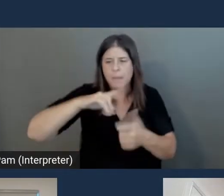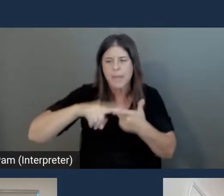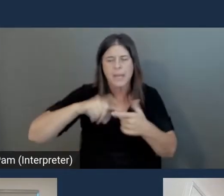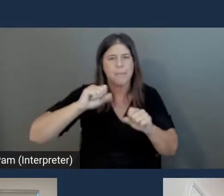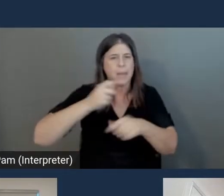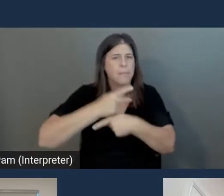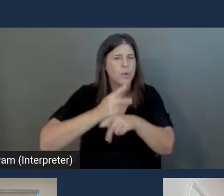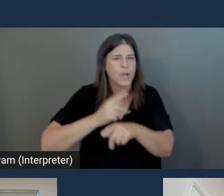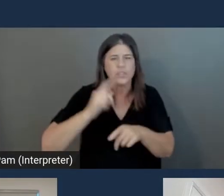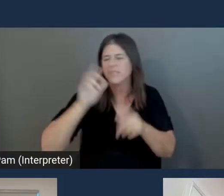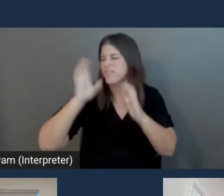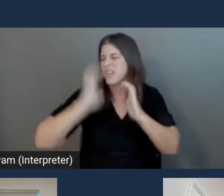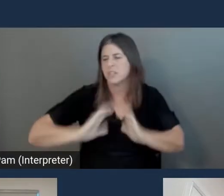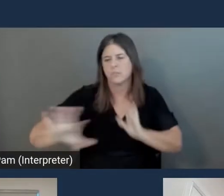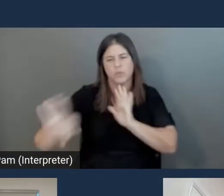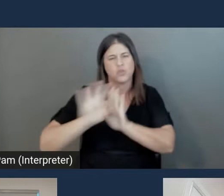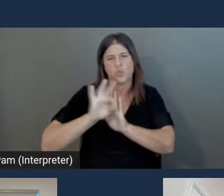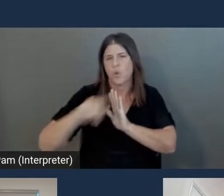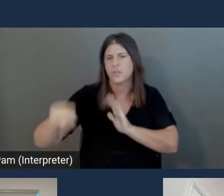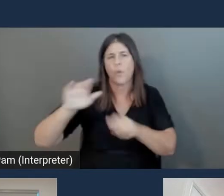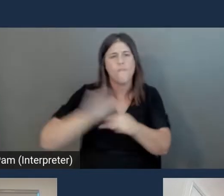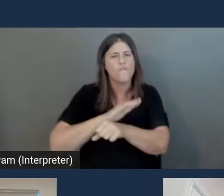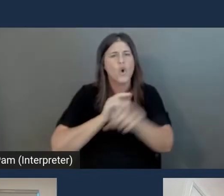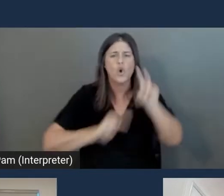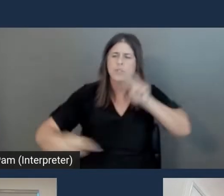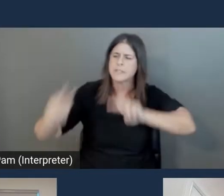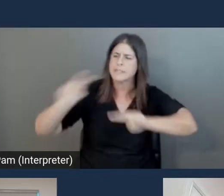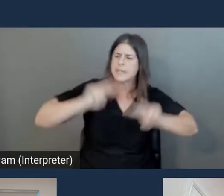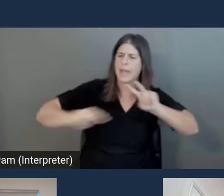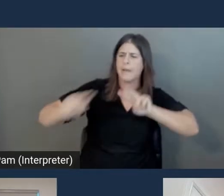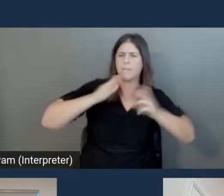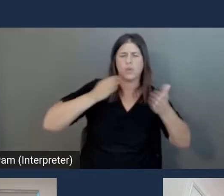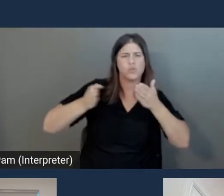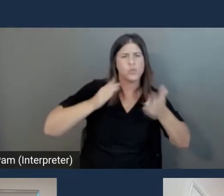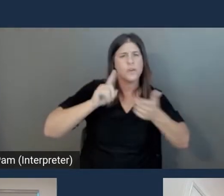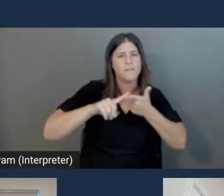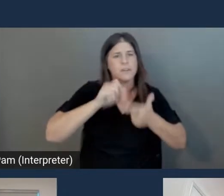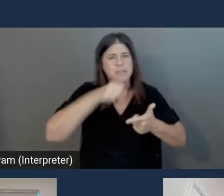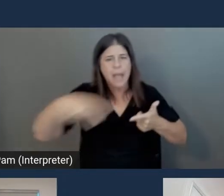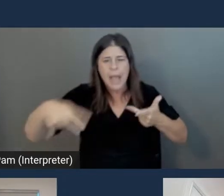We'll do a full scan of your servers, your applications, what environment they are running into